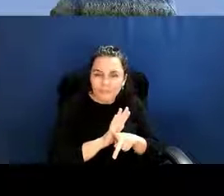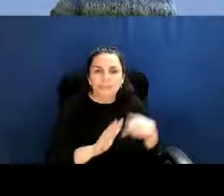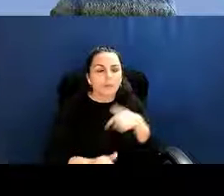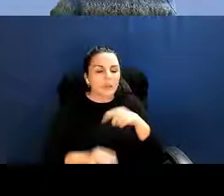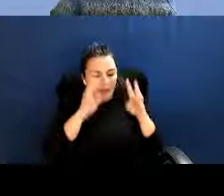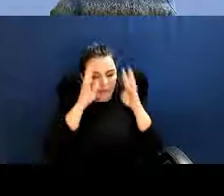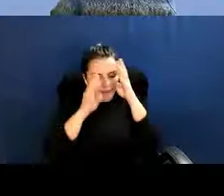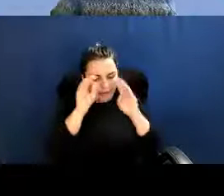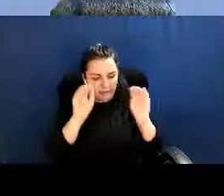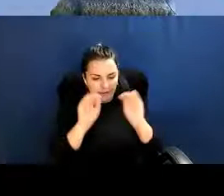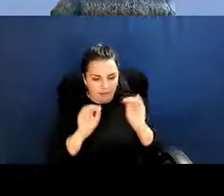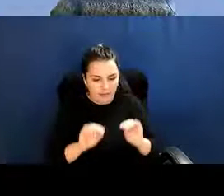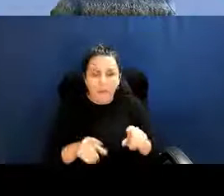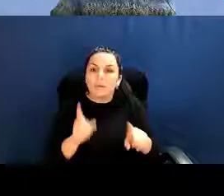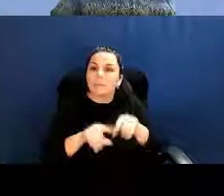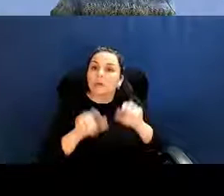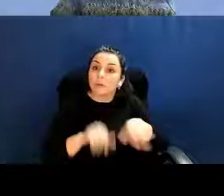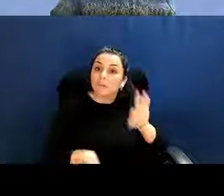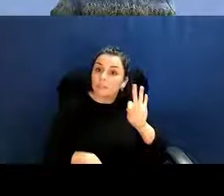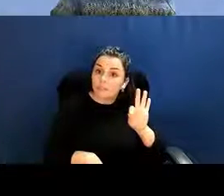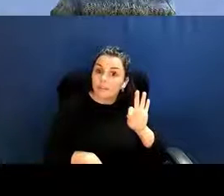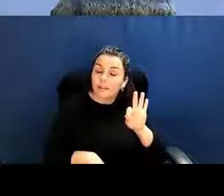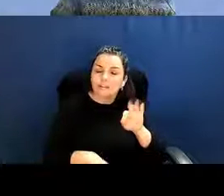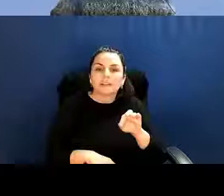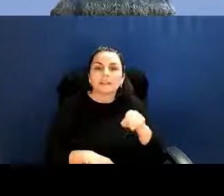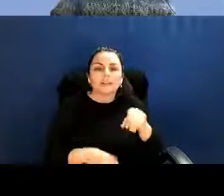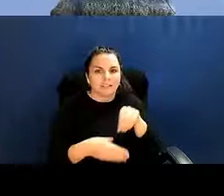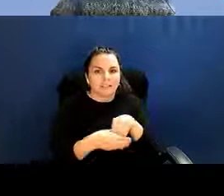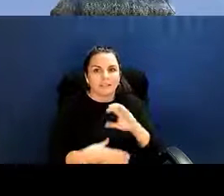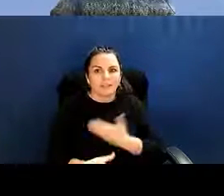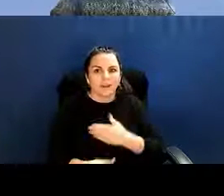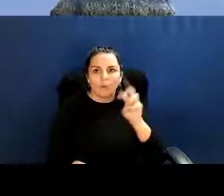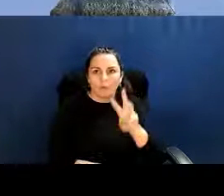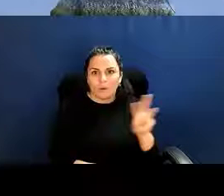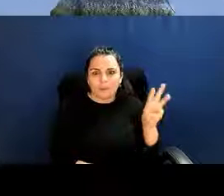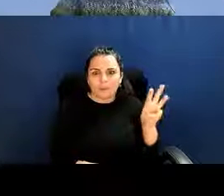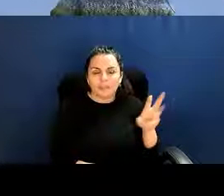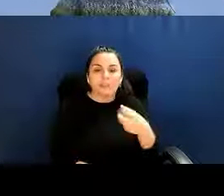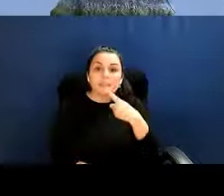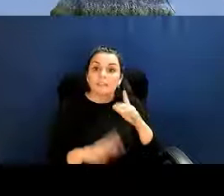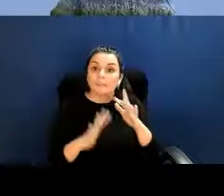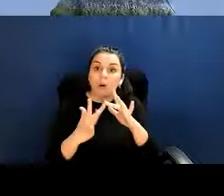OHRP website under education and outreach, where it says online training. So this is the link.